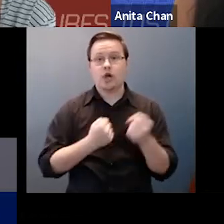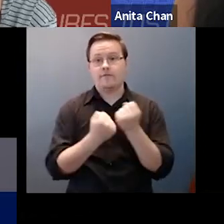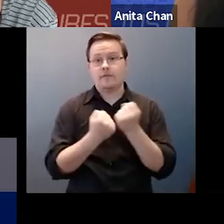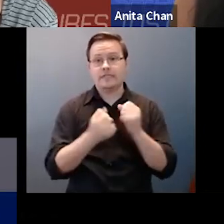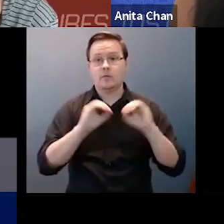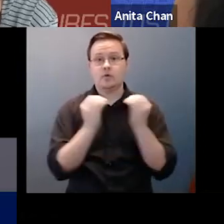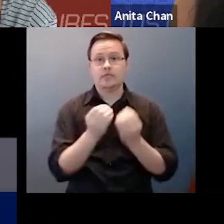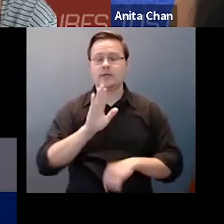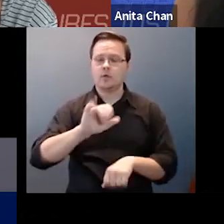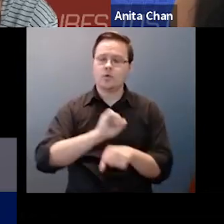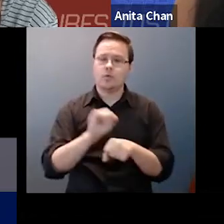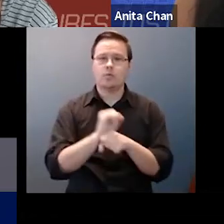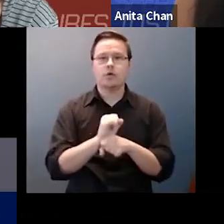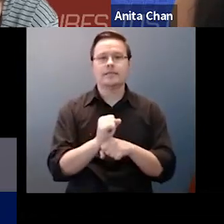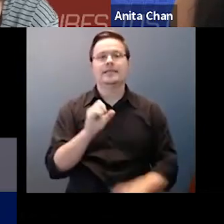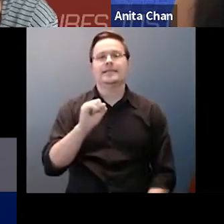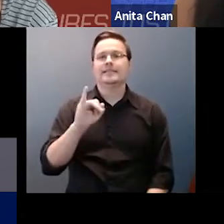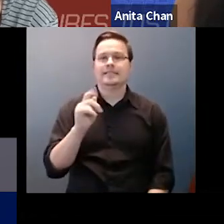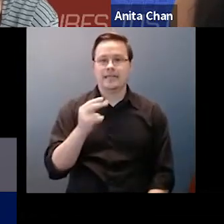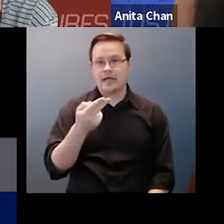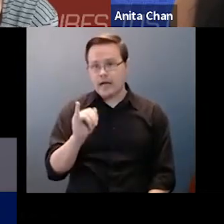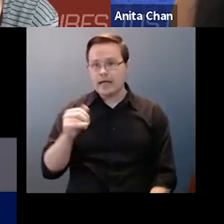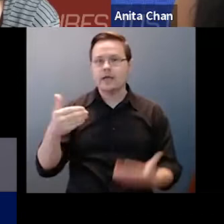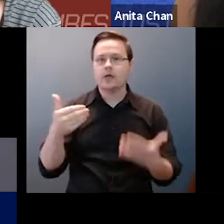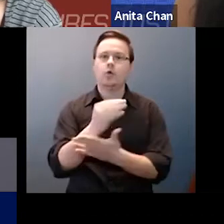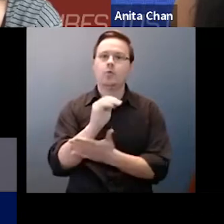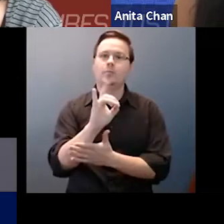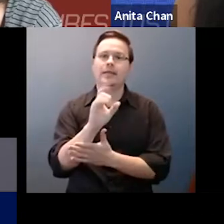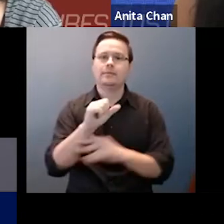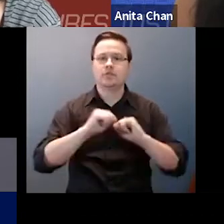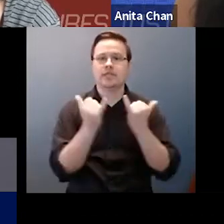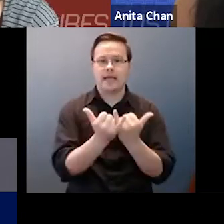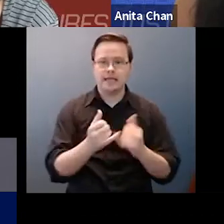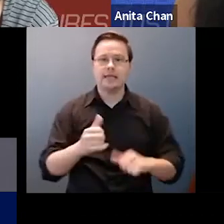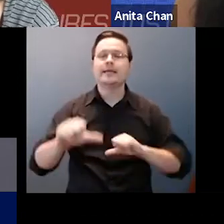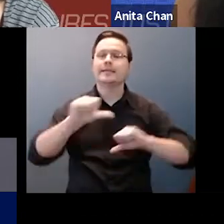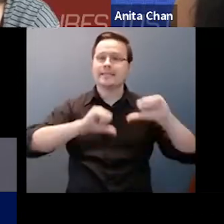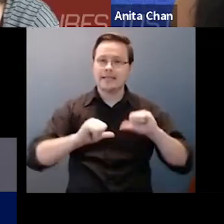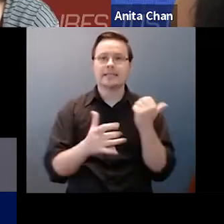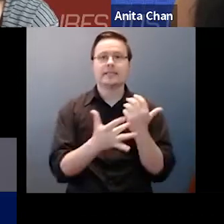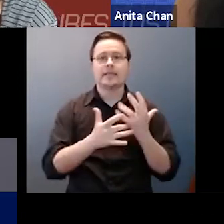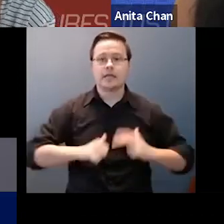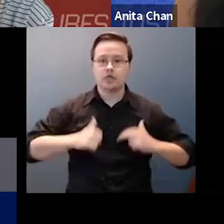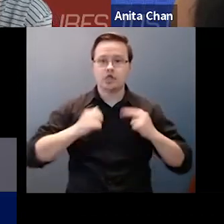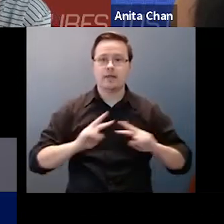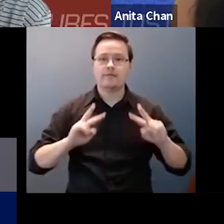SIGCHI, New Media and Society, science, technology and human values, South Atlantic quarterly and other venues.